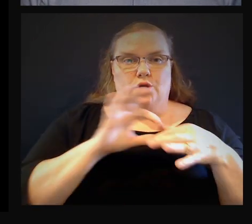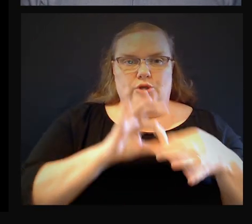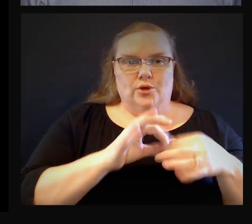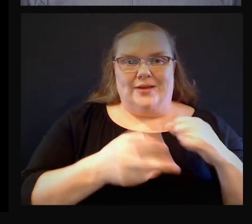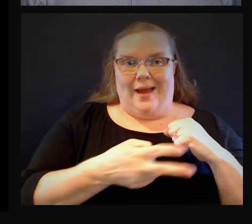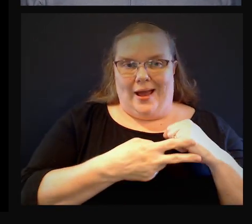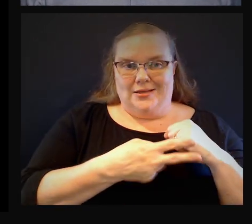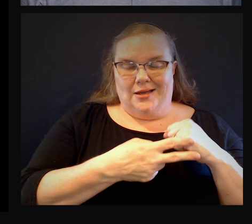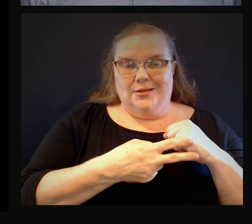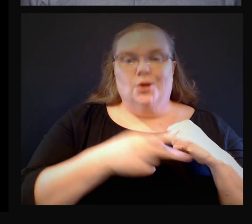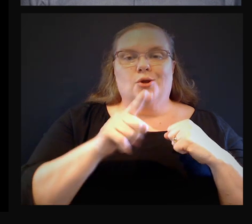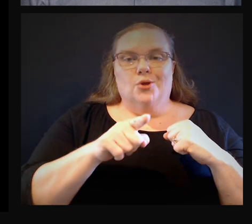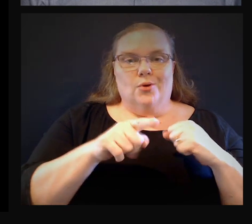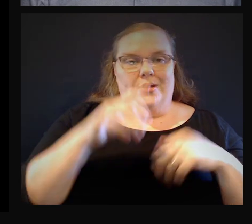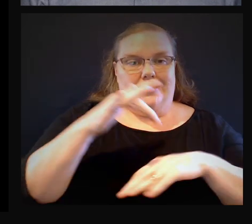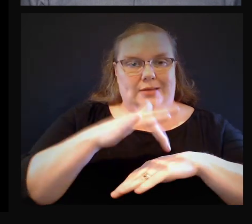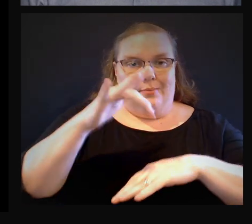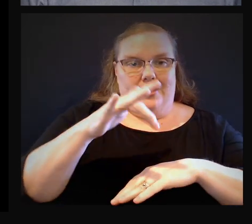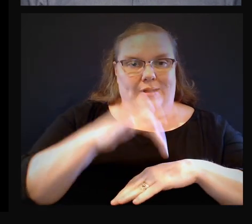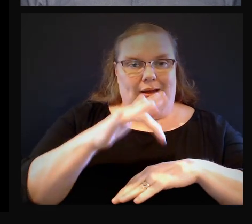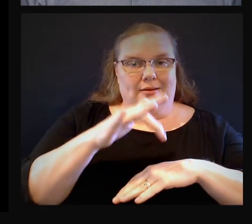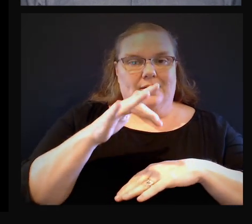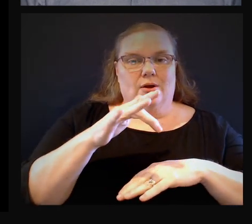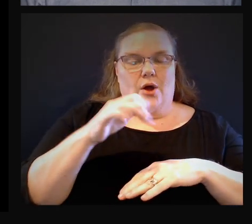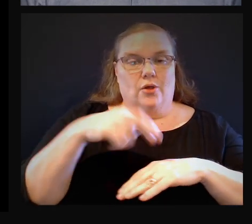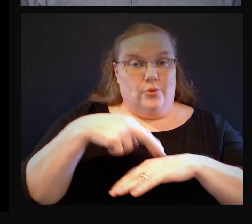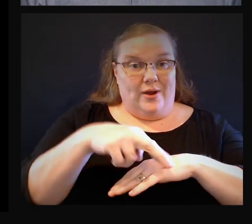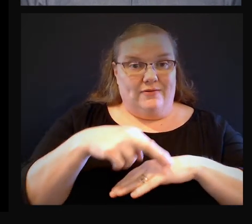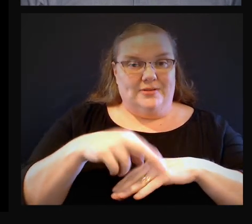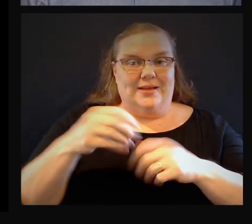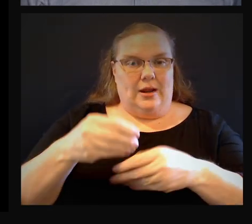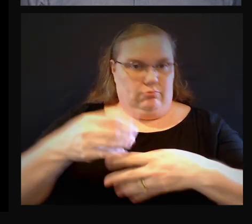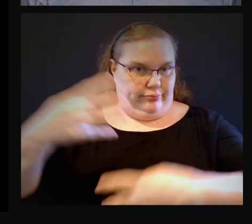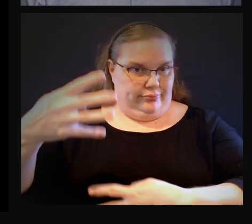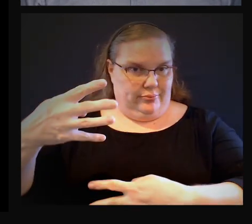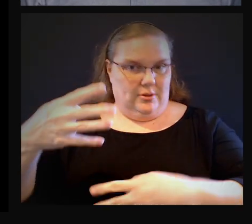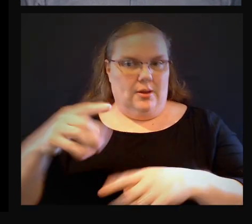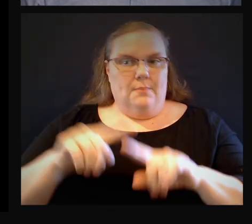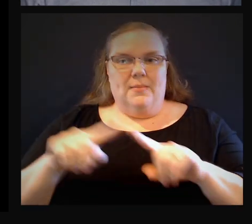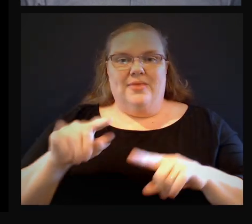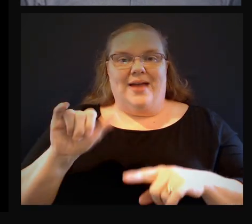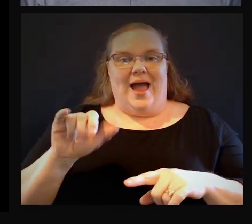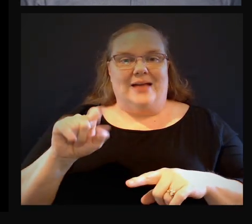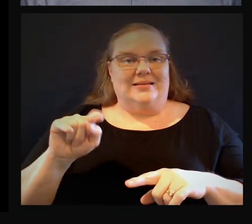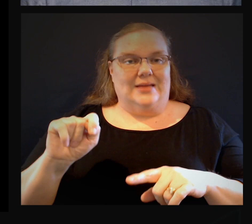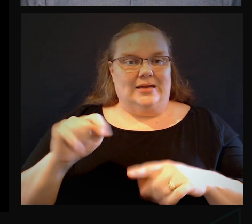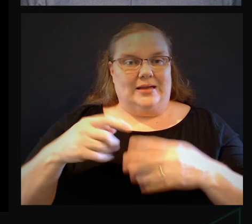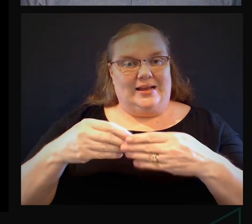you can double click on the reference to open the Asset Inspector. Since the Asset Inspector opened as a new tab,